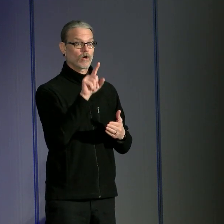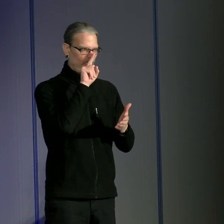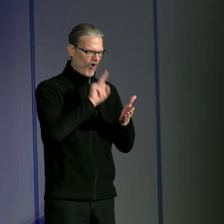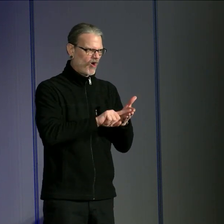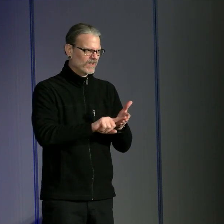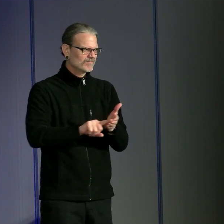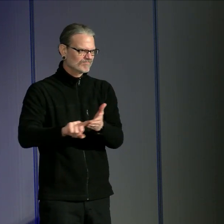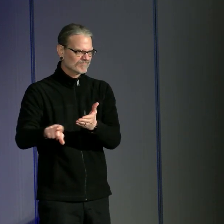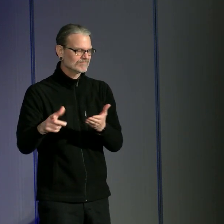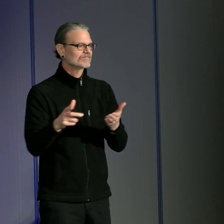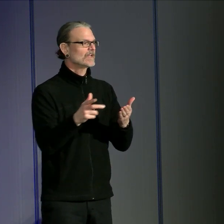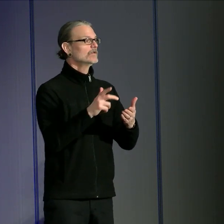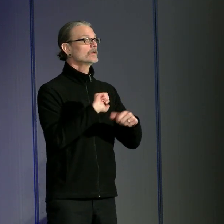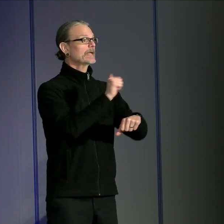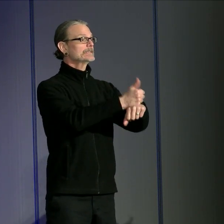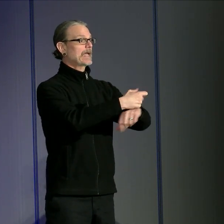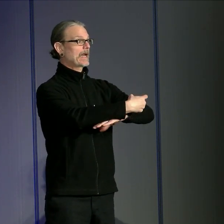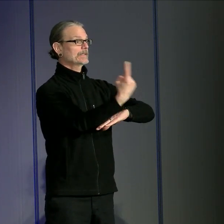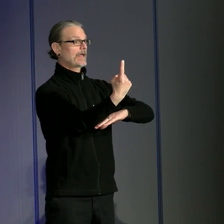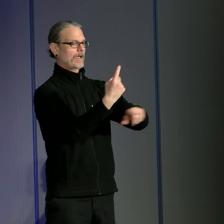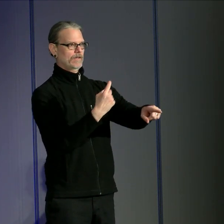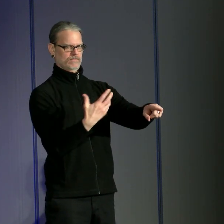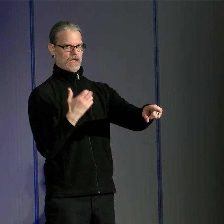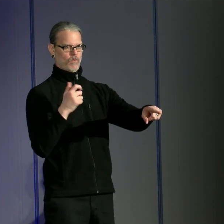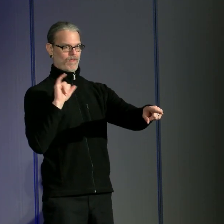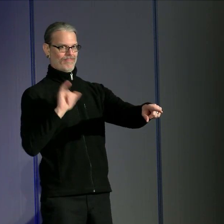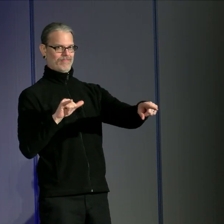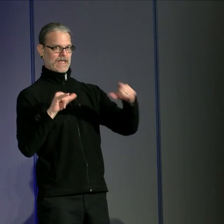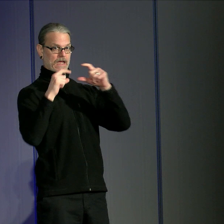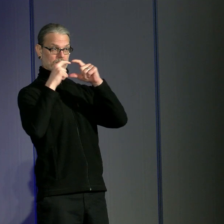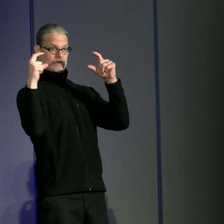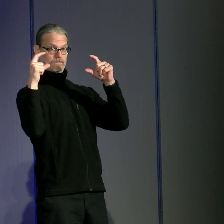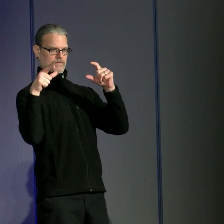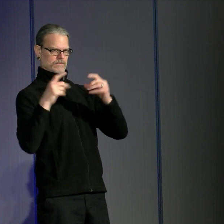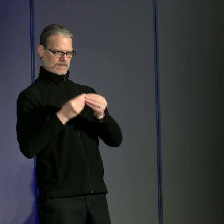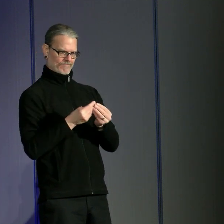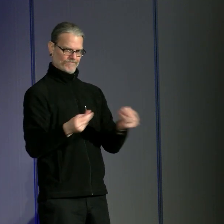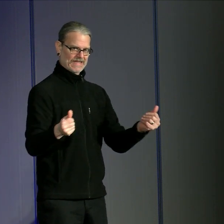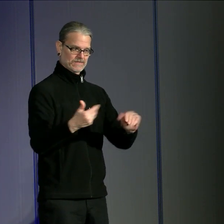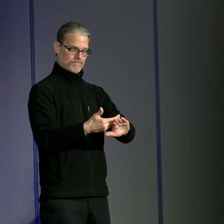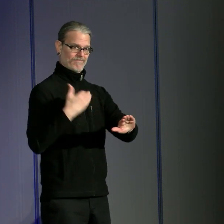And you can set a date and say I want to fix it by this date. And my policy is zero tolerance.